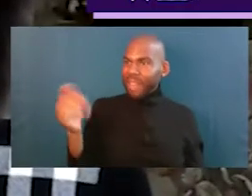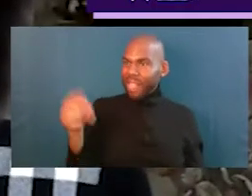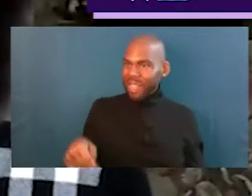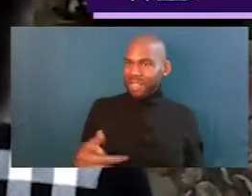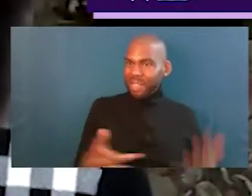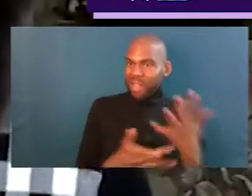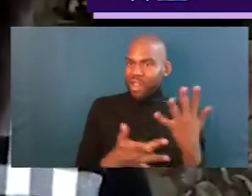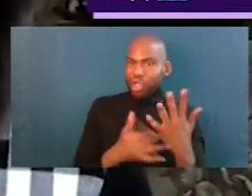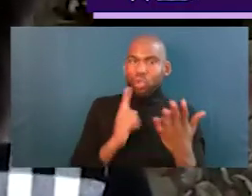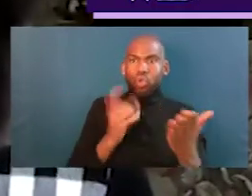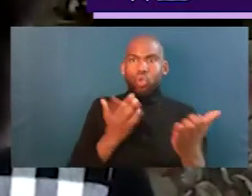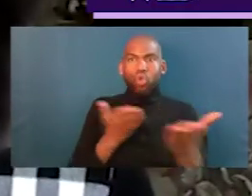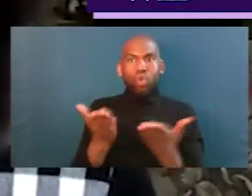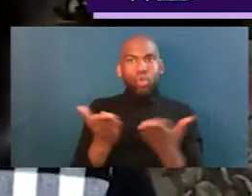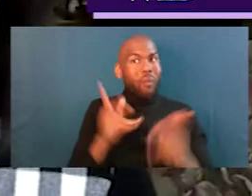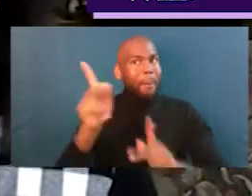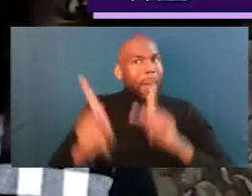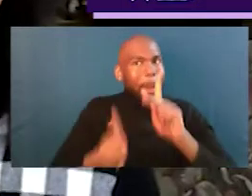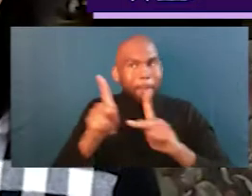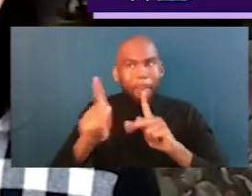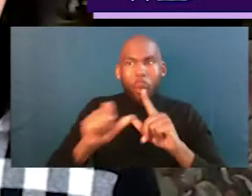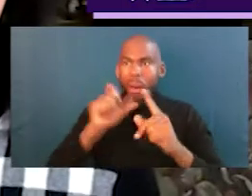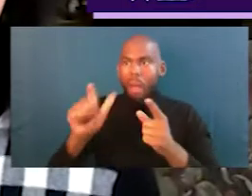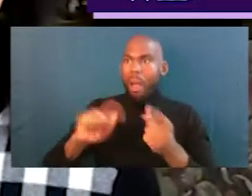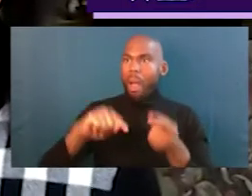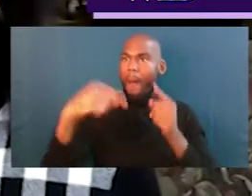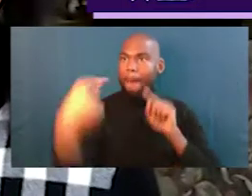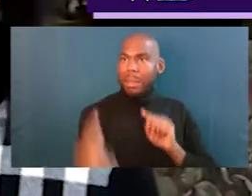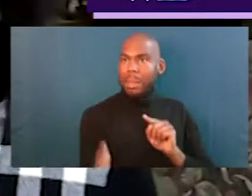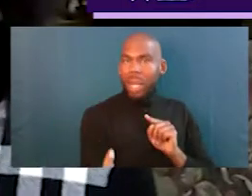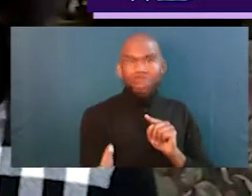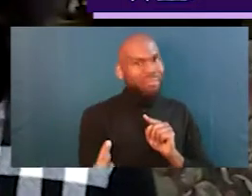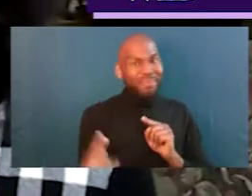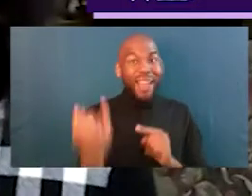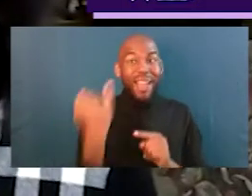technology is there to serve people, not the other way around, and if we all agree that